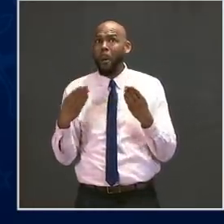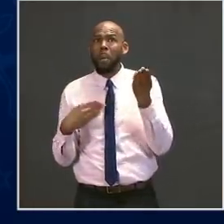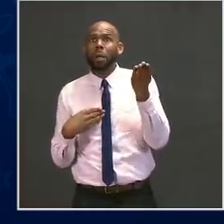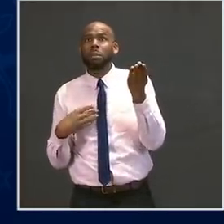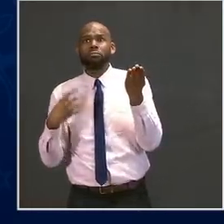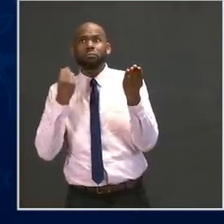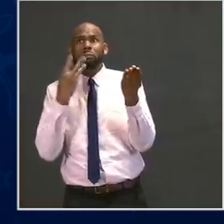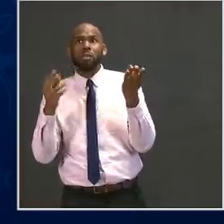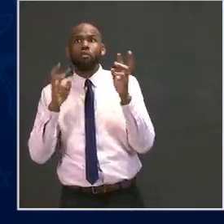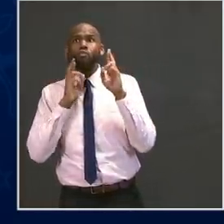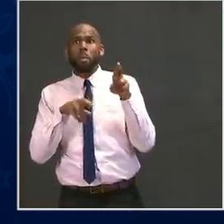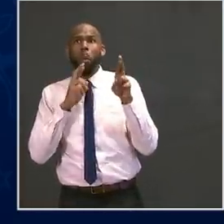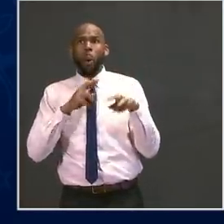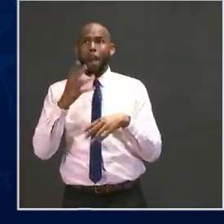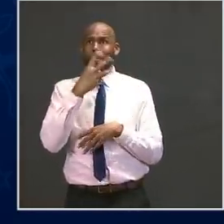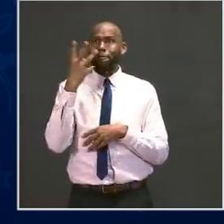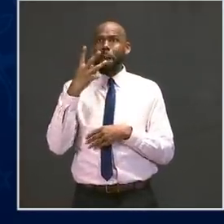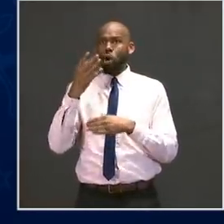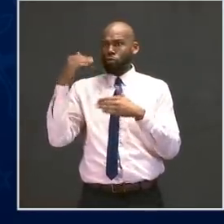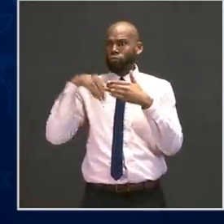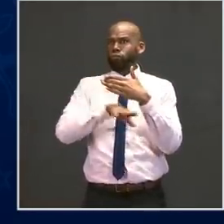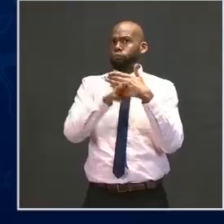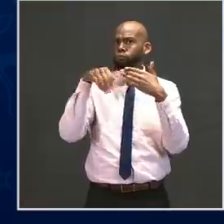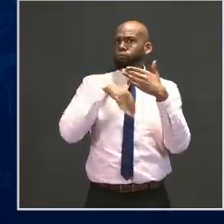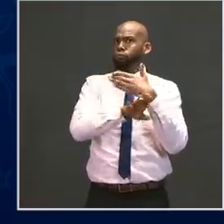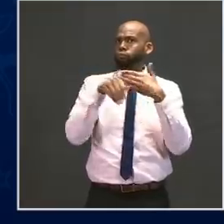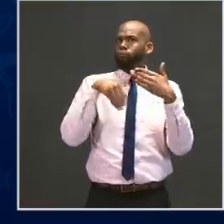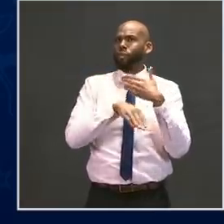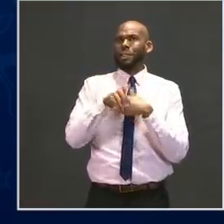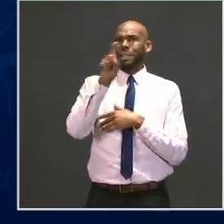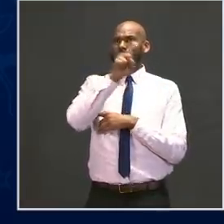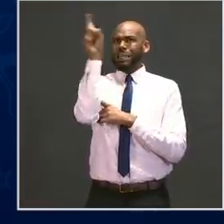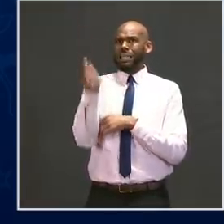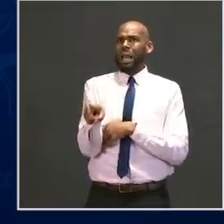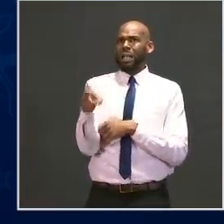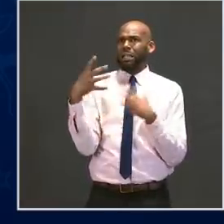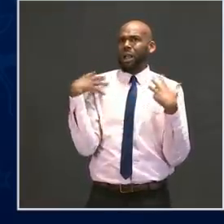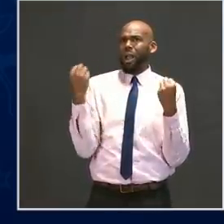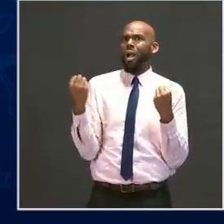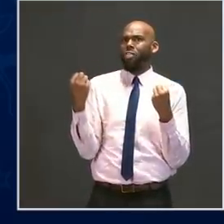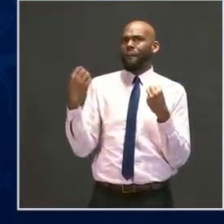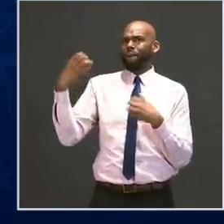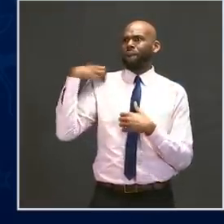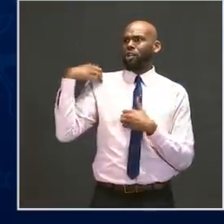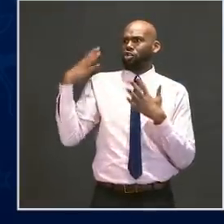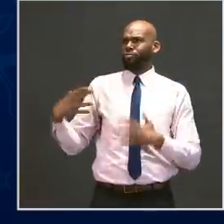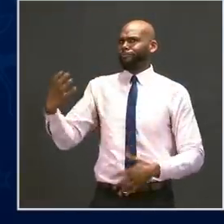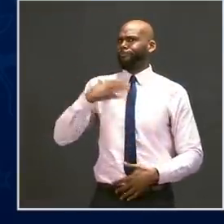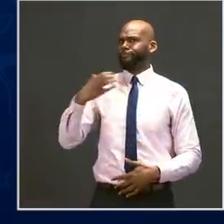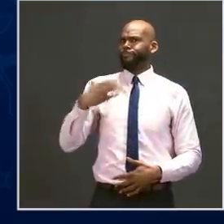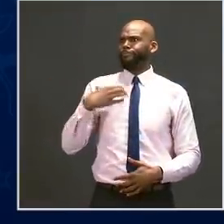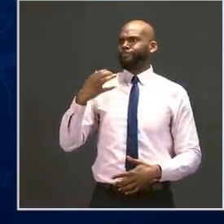and several local Texas Health officials have expressed concerns that there are migrants coming over the border who are not --